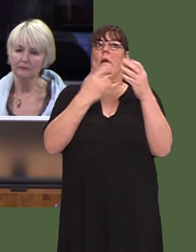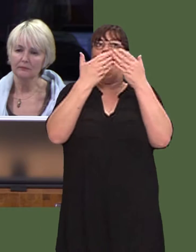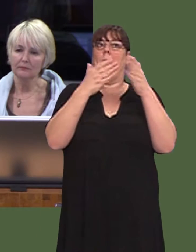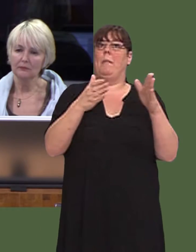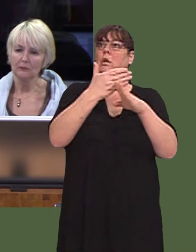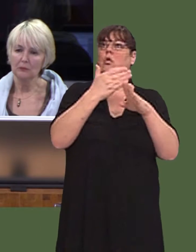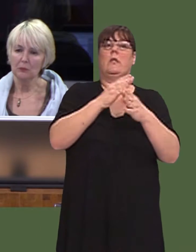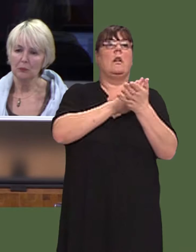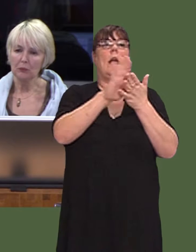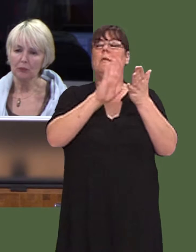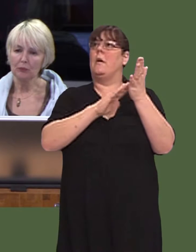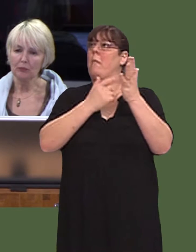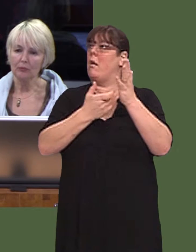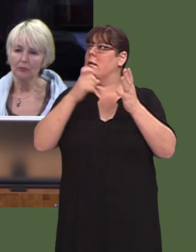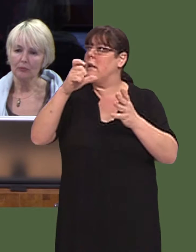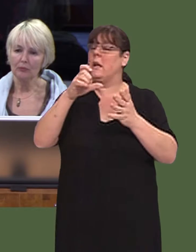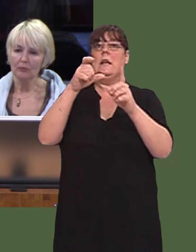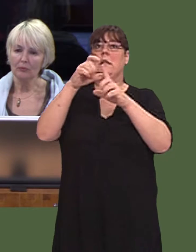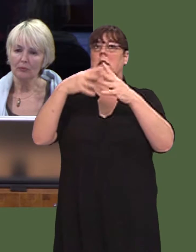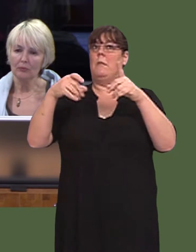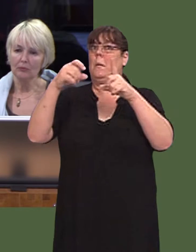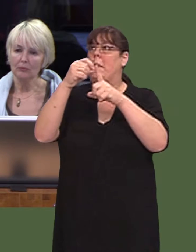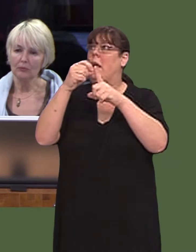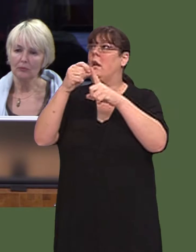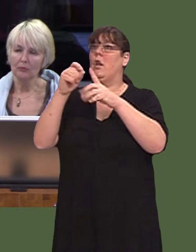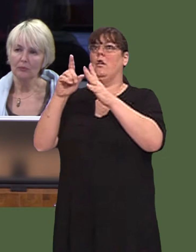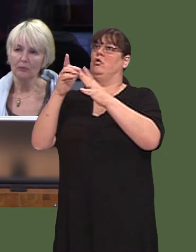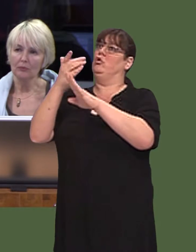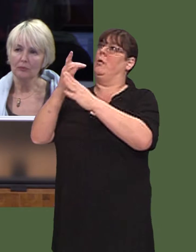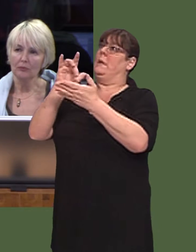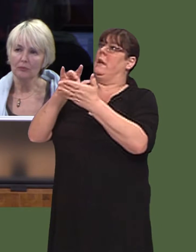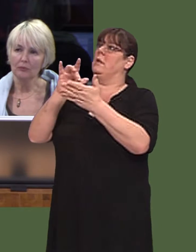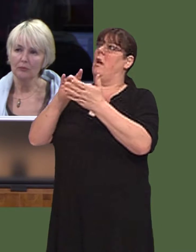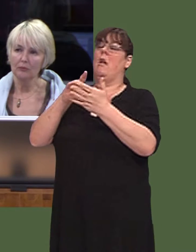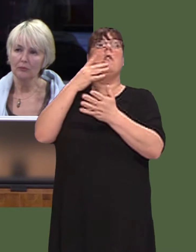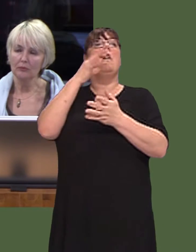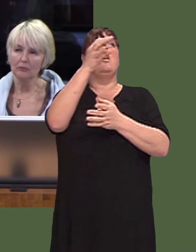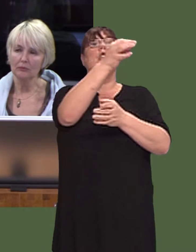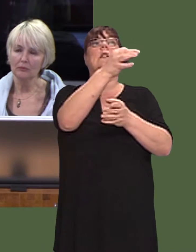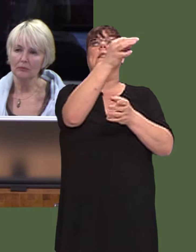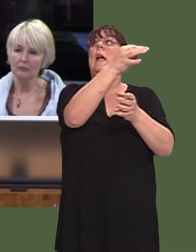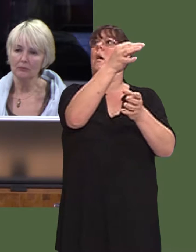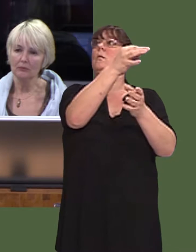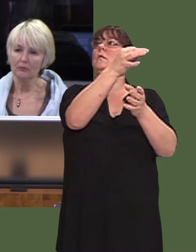HMRC, DWP and the jobcentre are moving jobs from towns that suffer from low wages, like